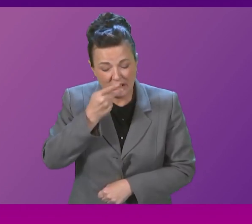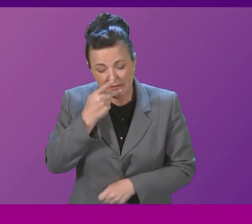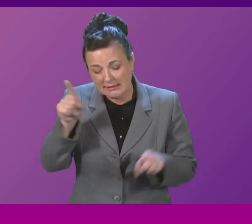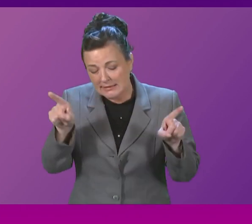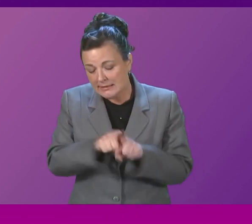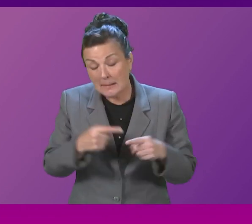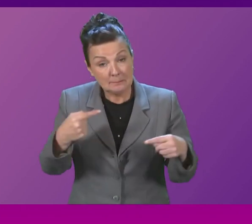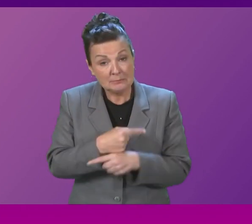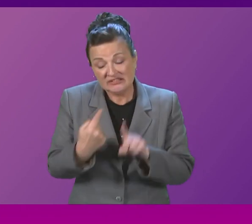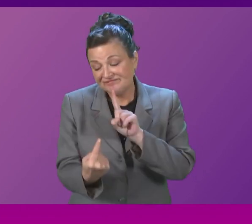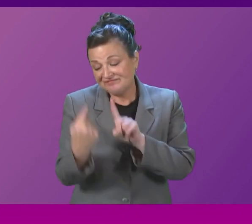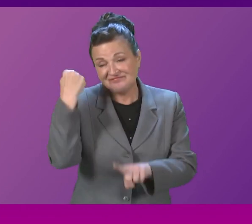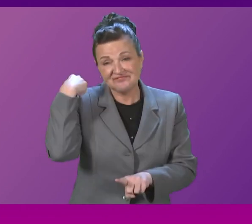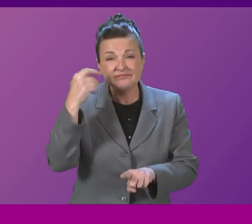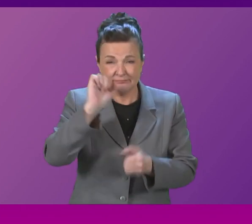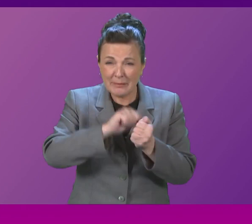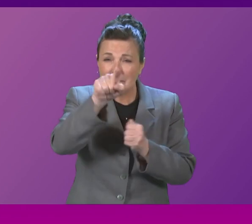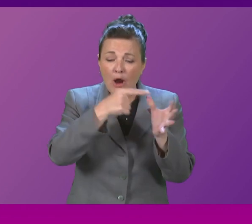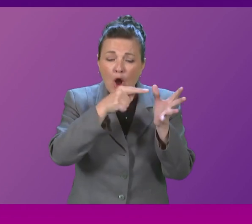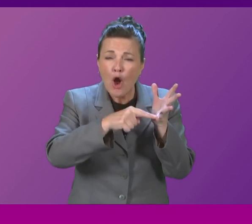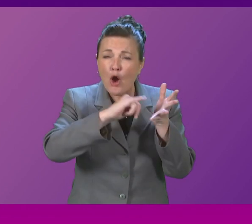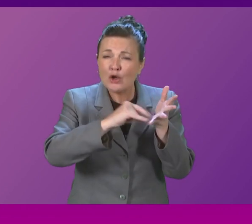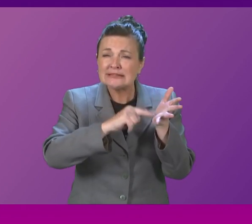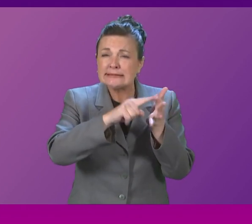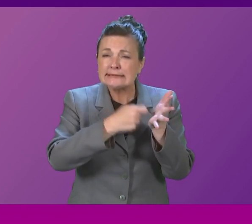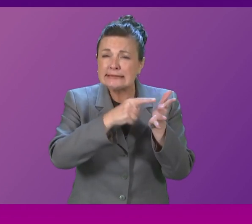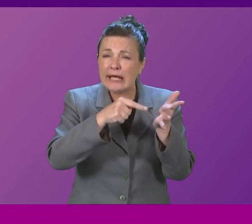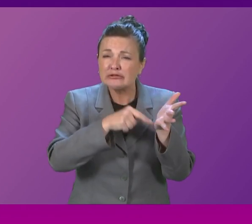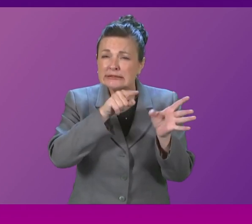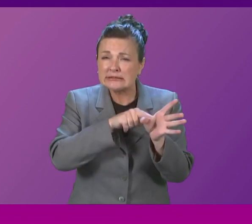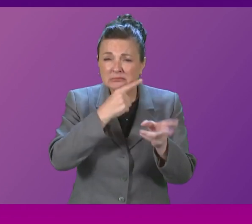It appears to be reintroducing austerity, which does not work and will have significant